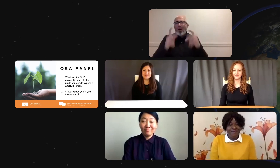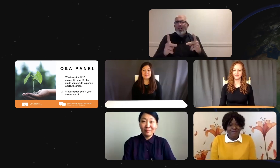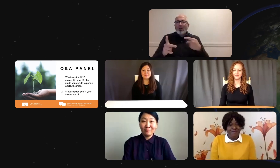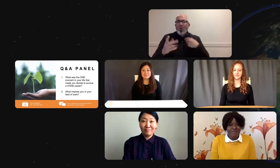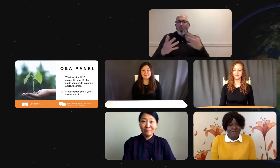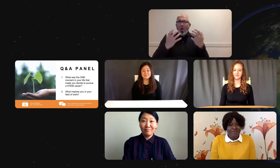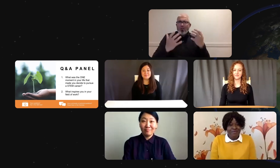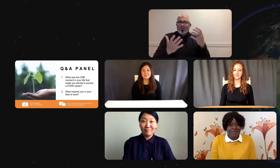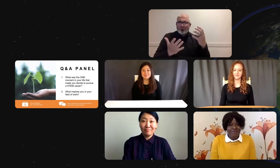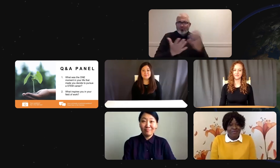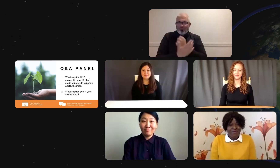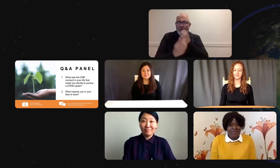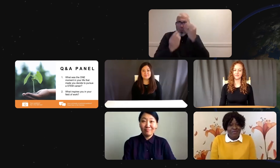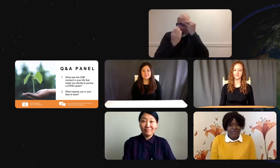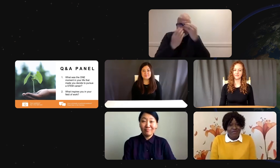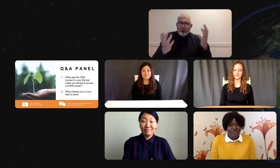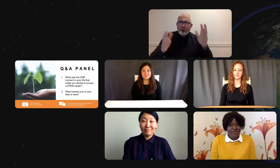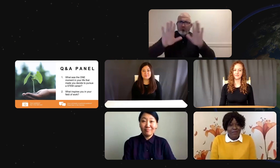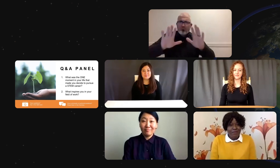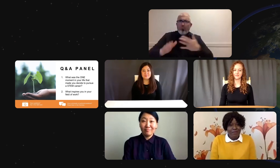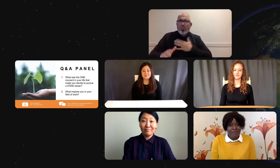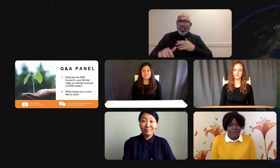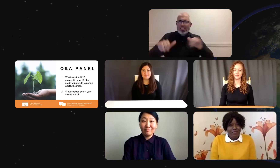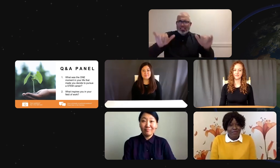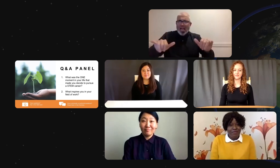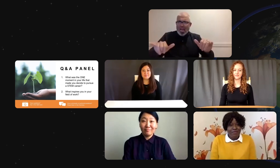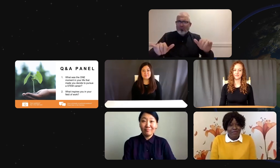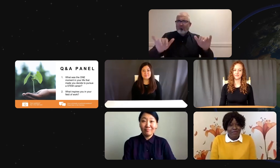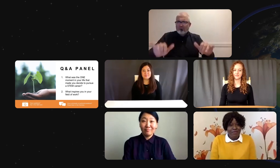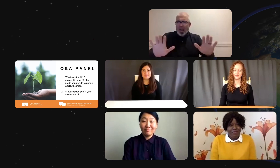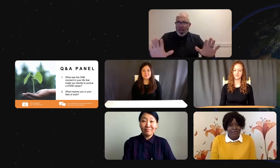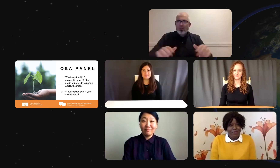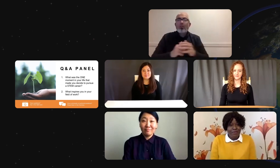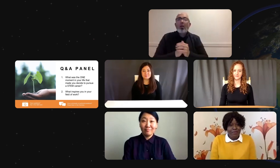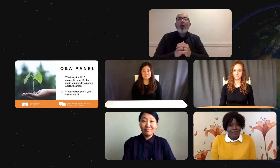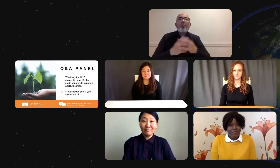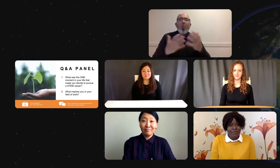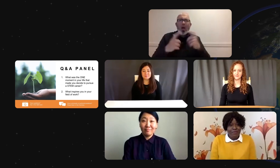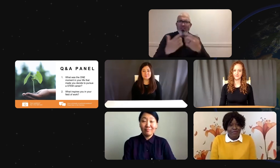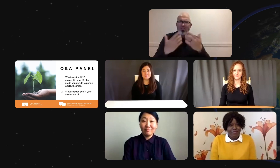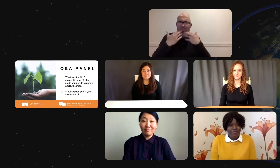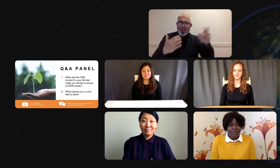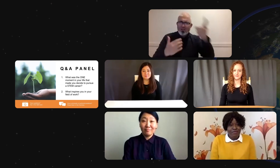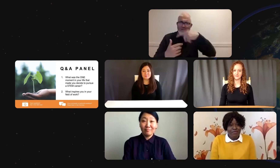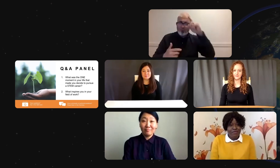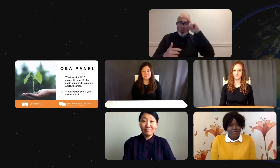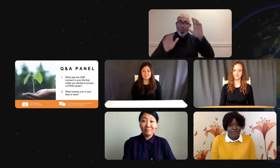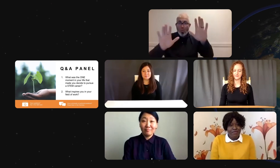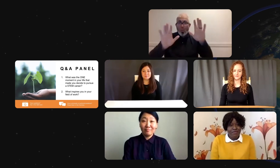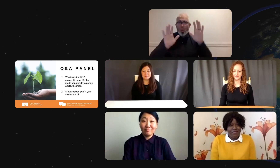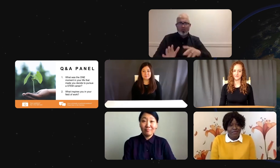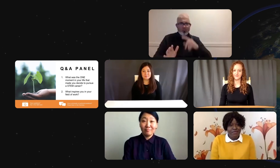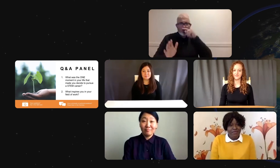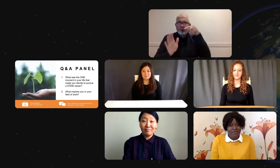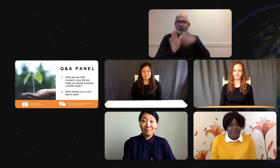Okay, audience, panelists, please stay.